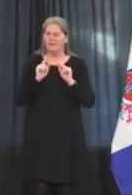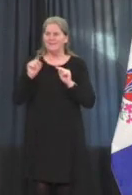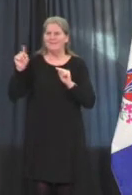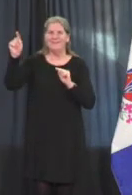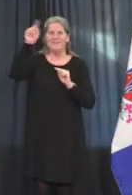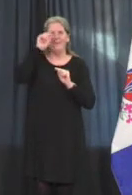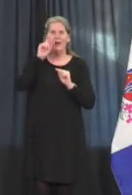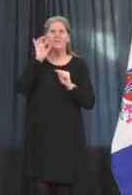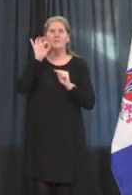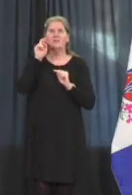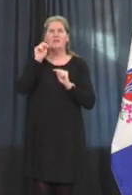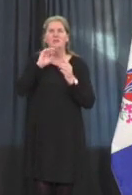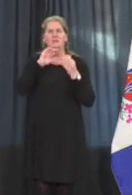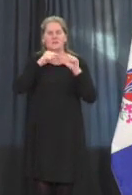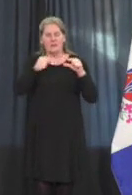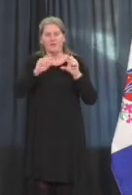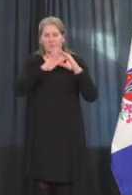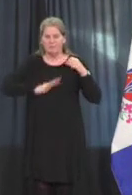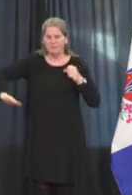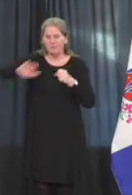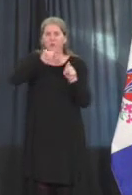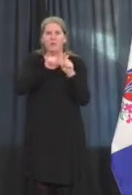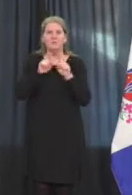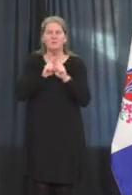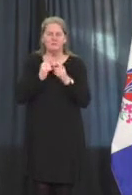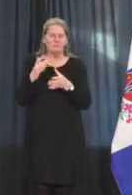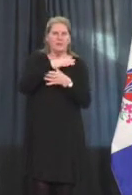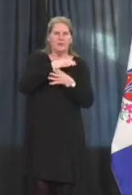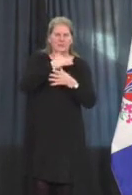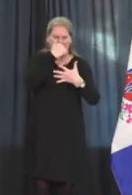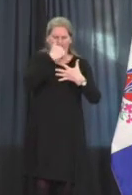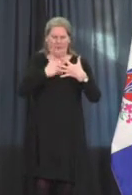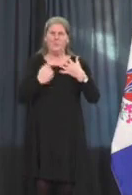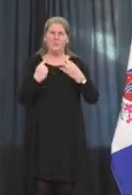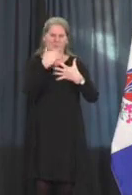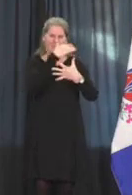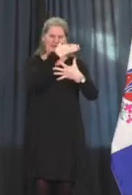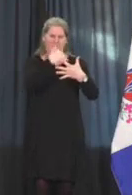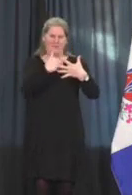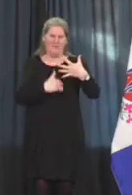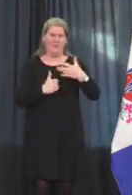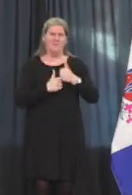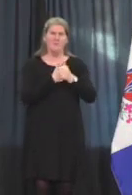GOVERNMENTS TO PRIORITIZE WORK. YUKON'S RESPONSE TO COVID-19 IS